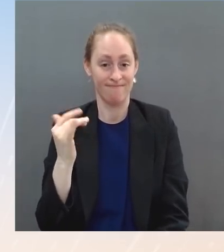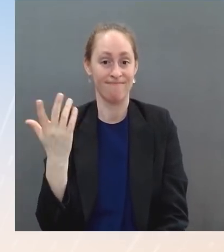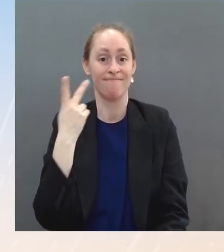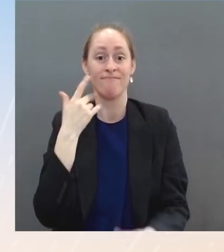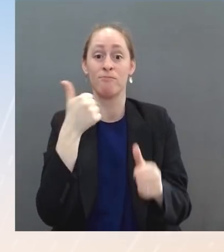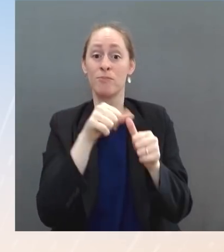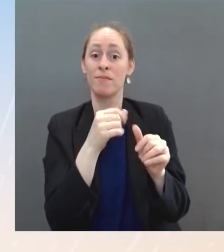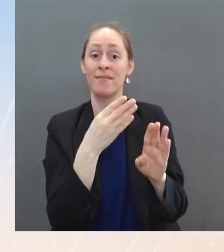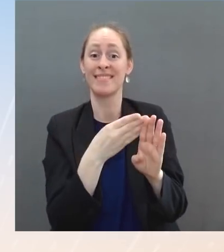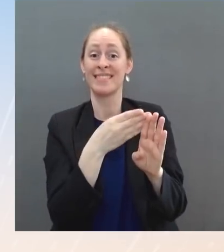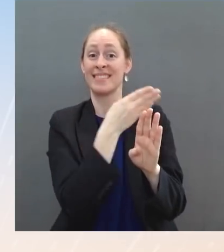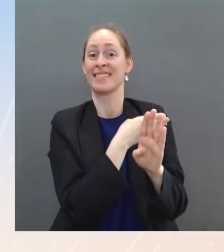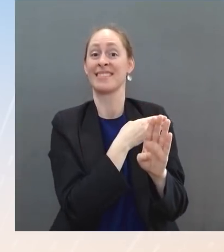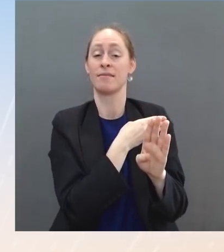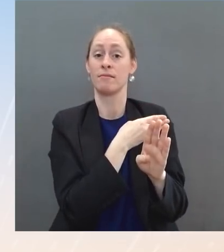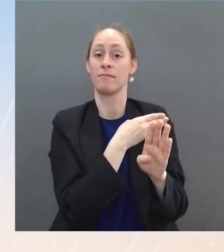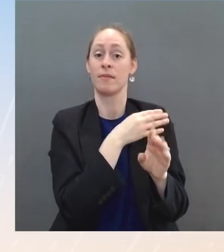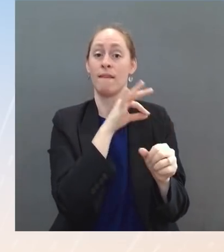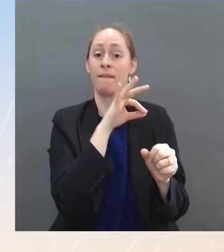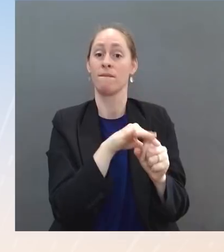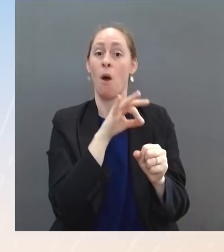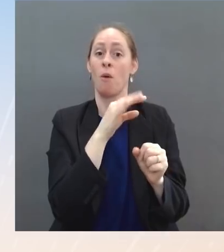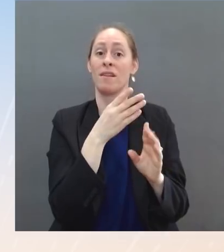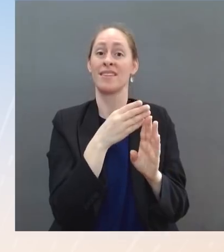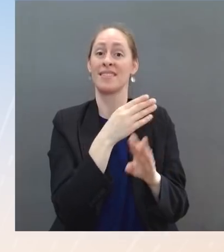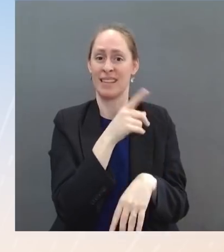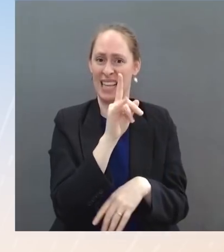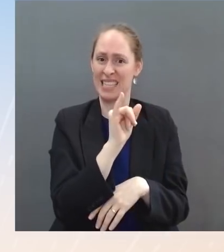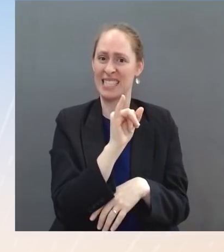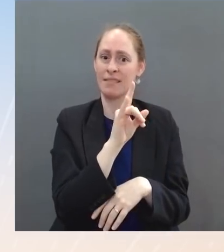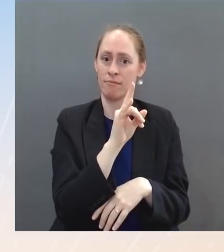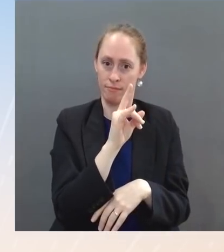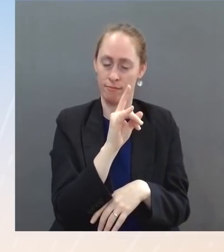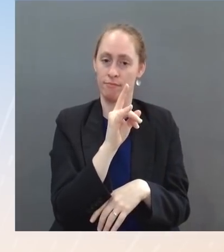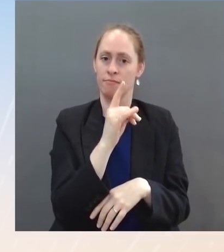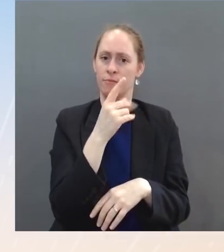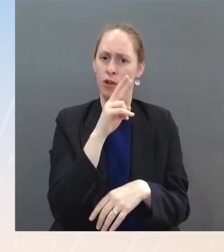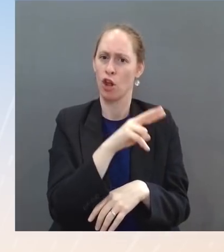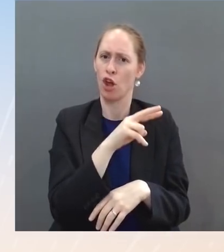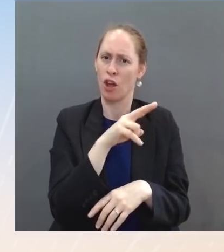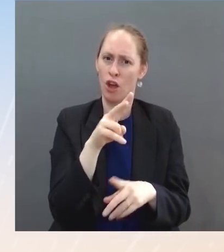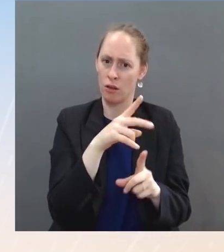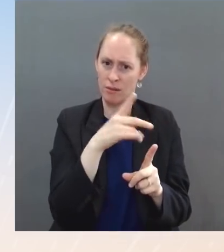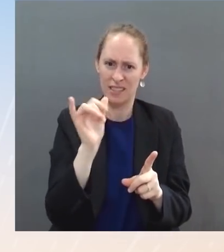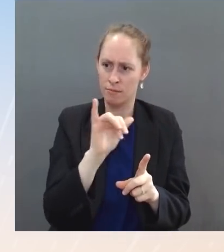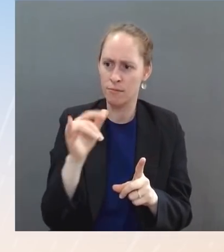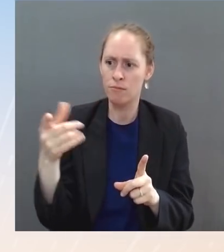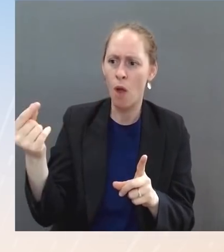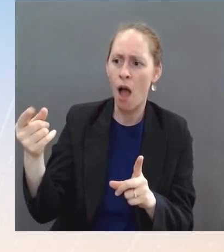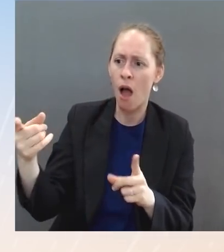were exactly the same as they are today. So, it seems like there's more questions that could be posed to him. Go ahead.